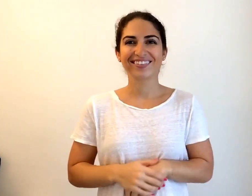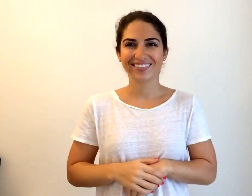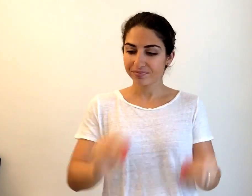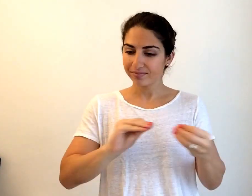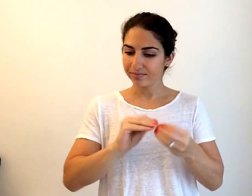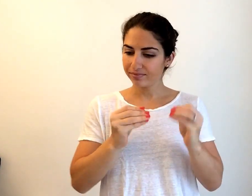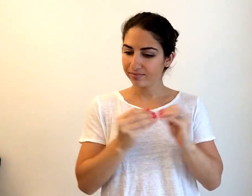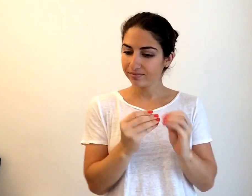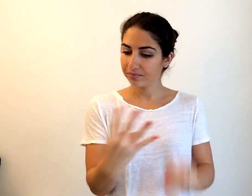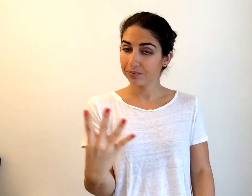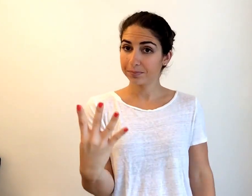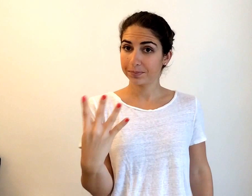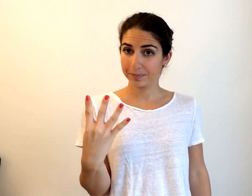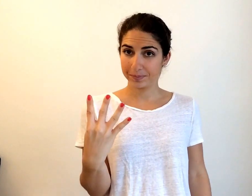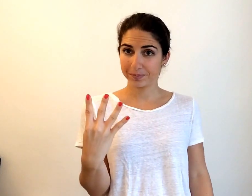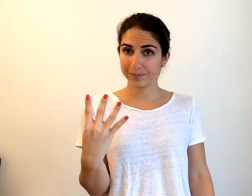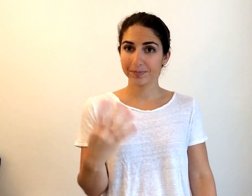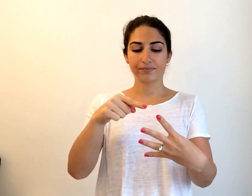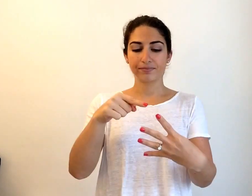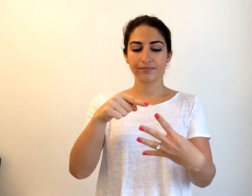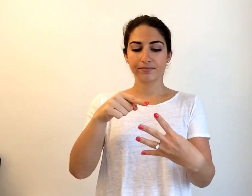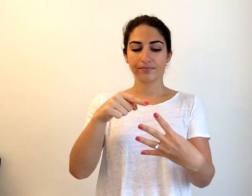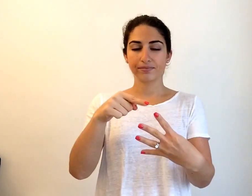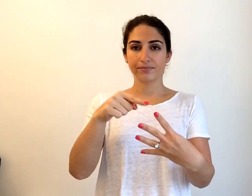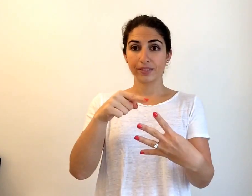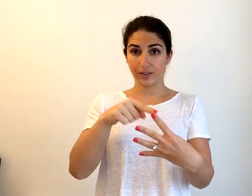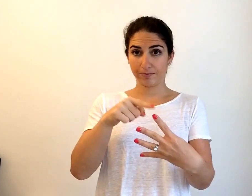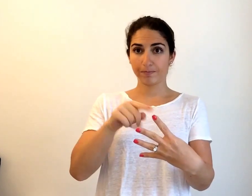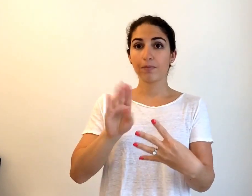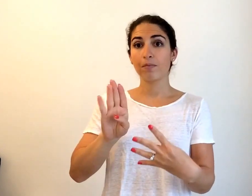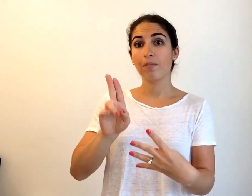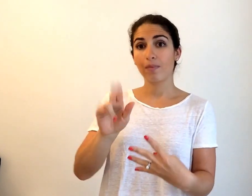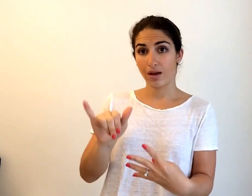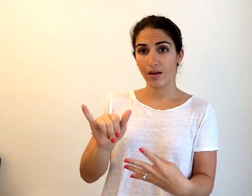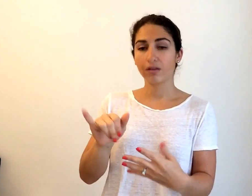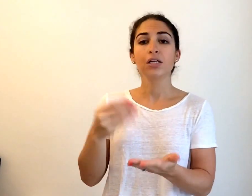available or FREE! Let's move on to number 4 - has four different versions.